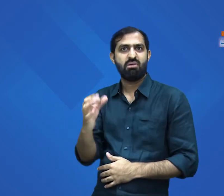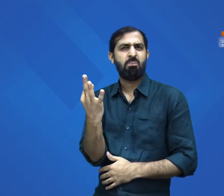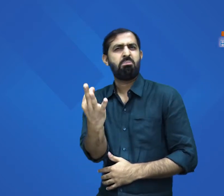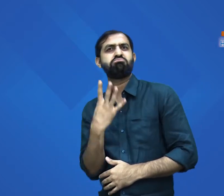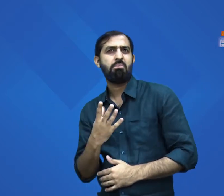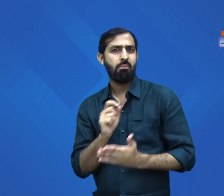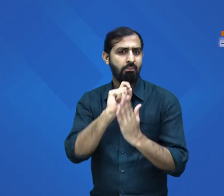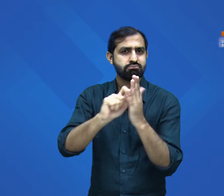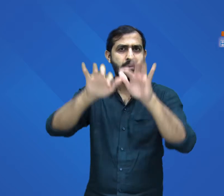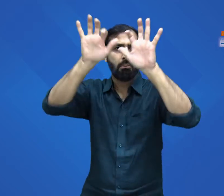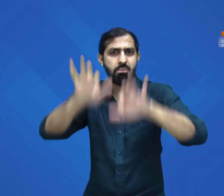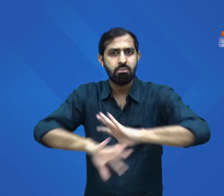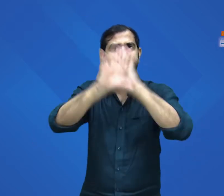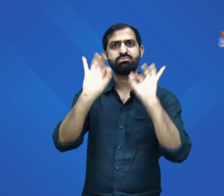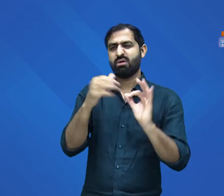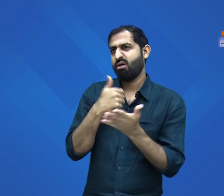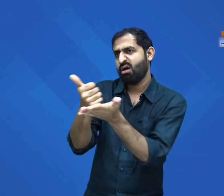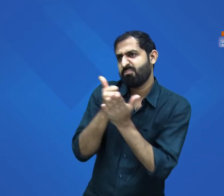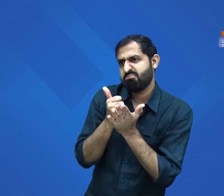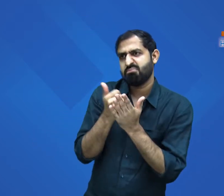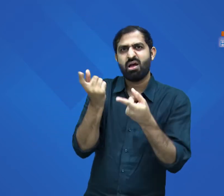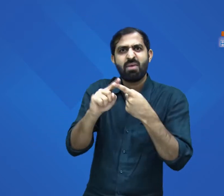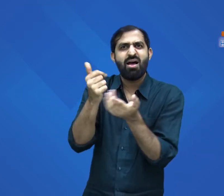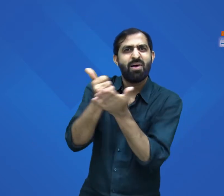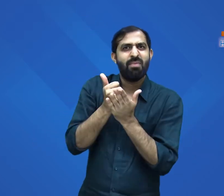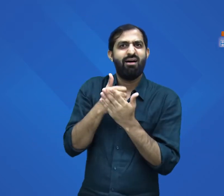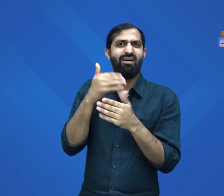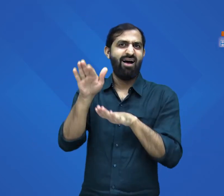Because literacy skills of hearing people was better than deaf people.